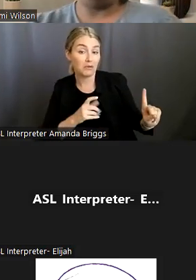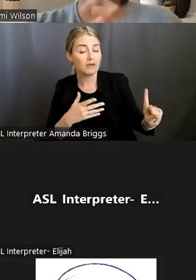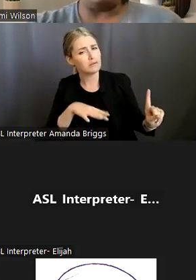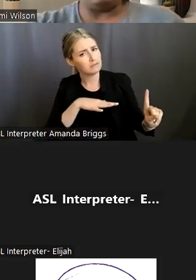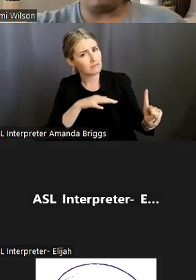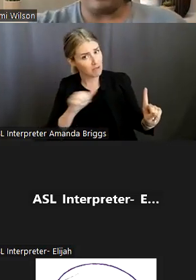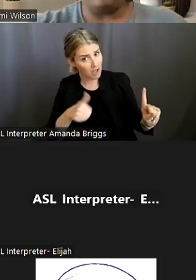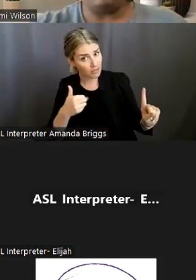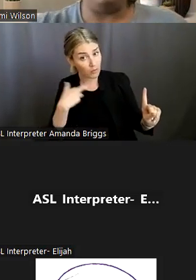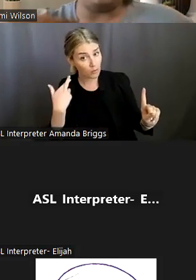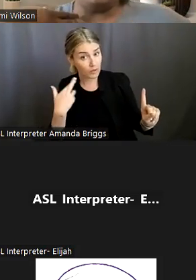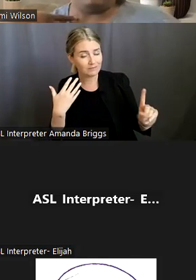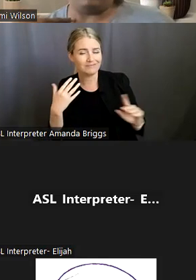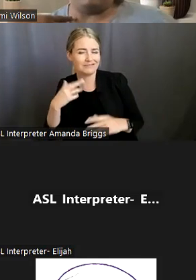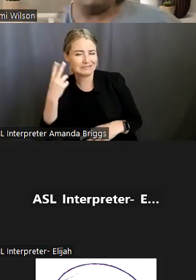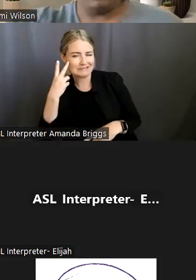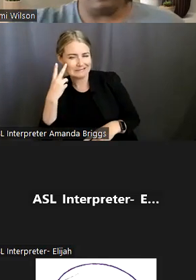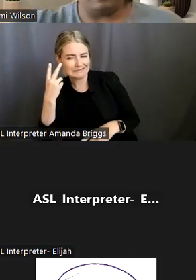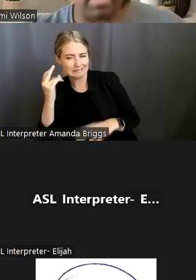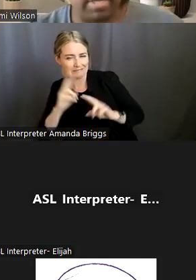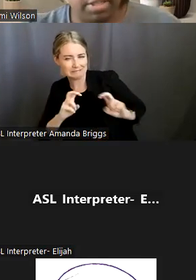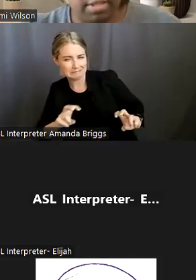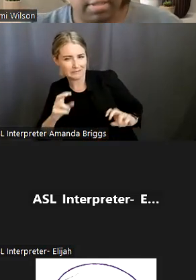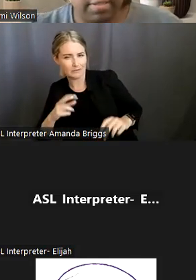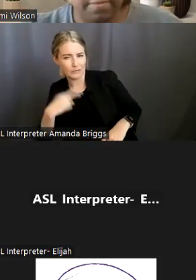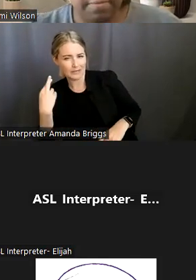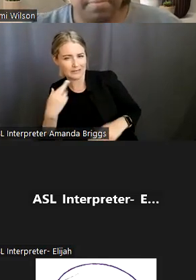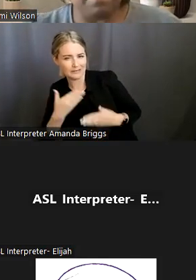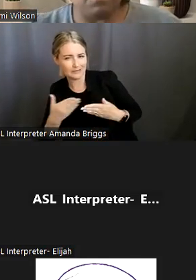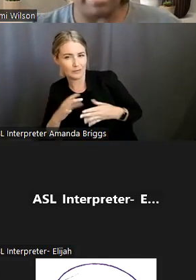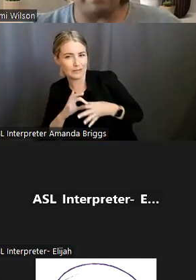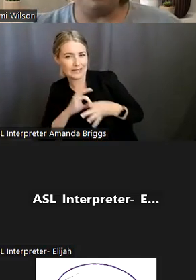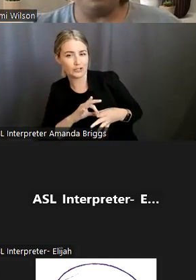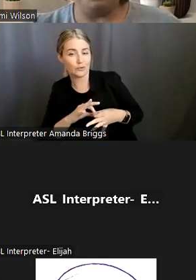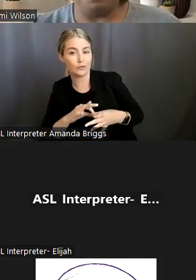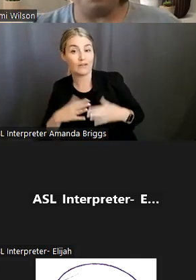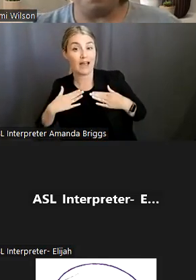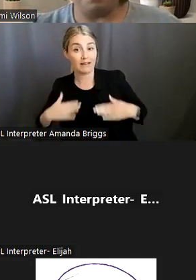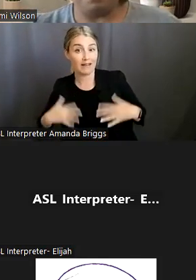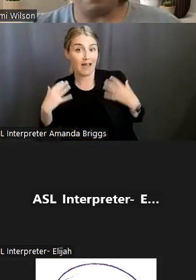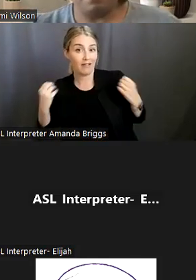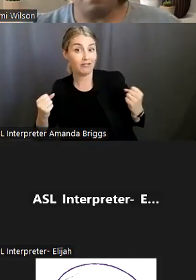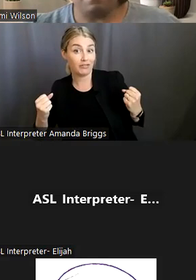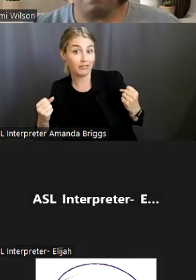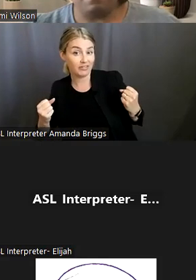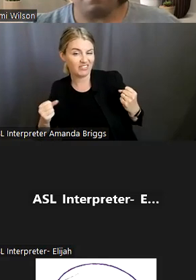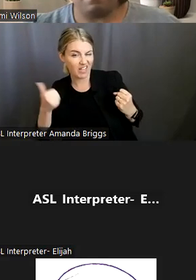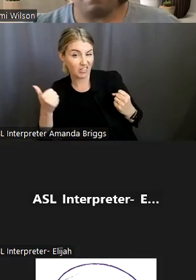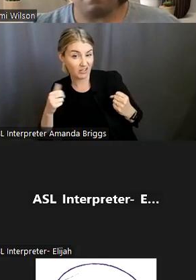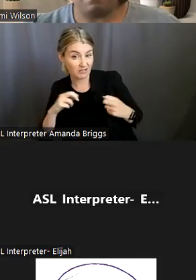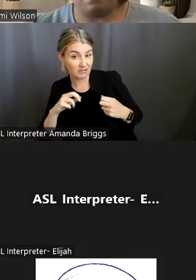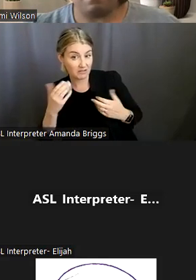factors related to physical health conditions, right?